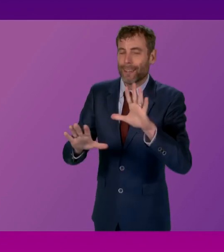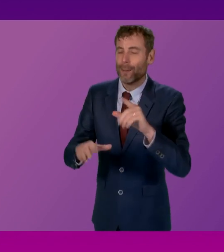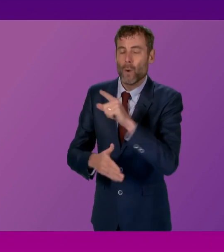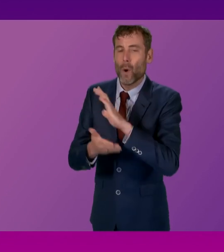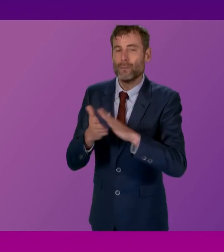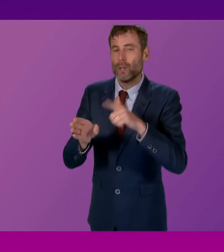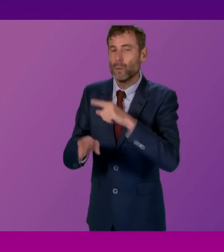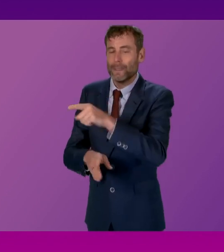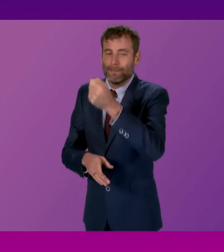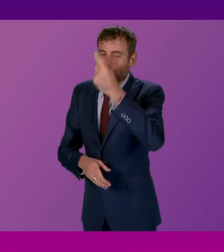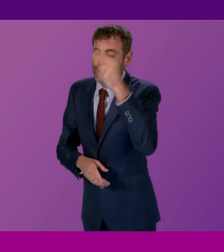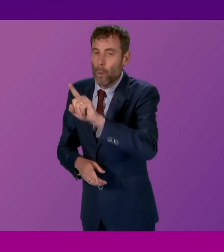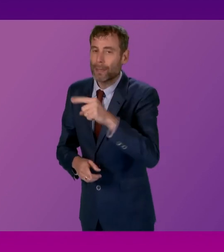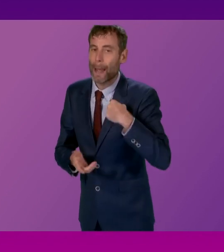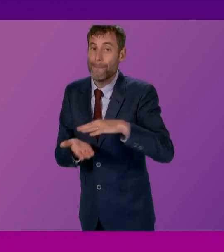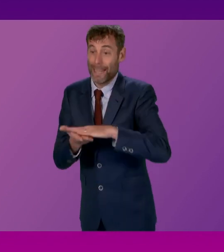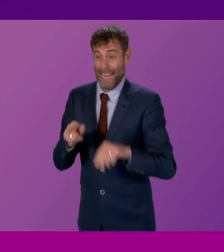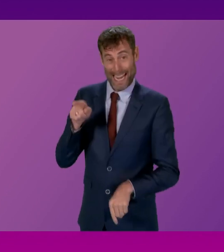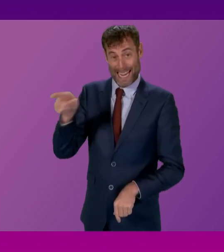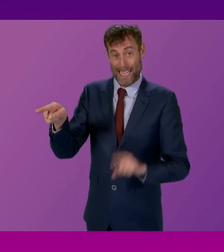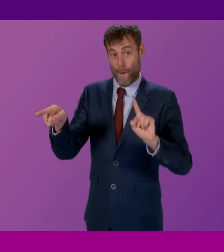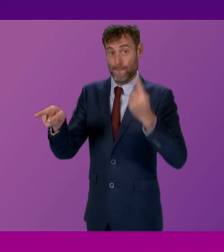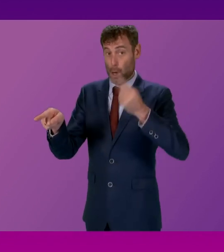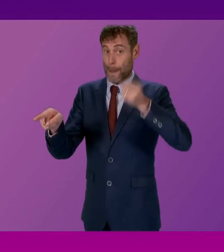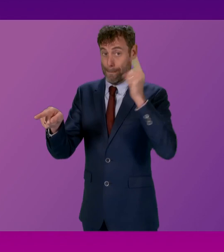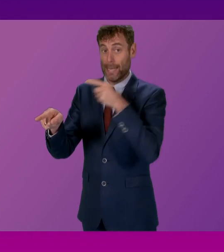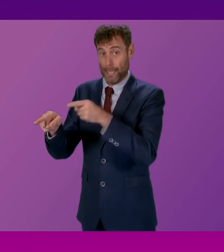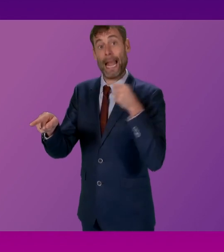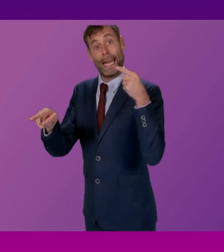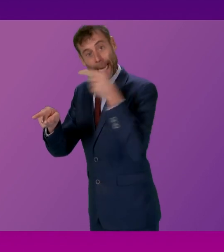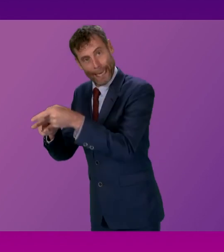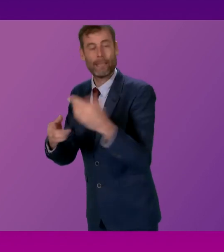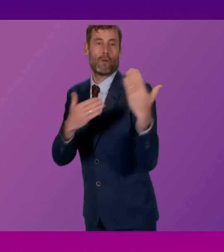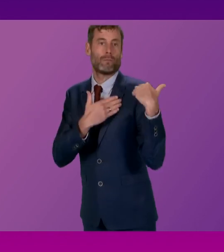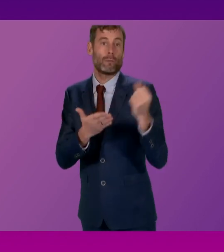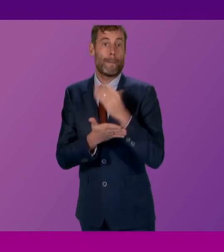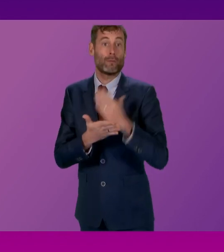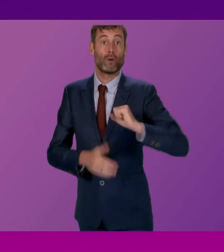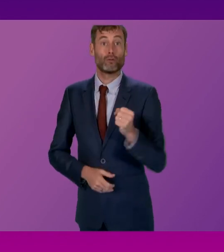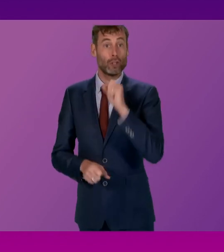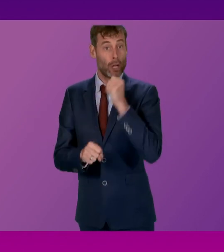He is the First Minister; he is responsible not only for his own actions as an individual but for the actions of the Scottish Government, ministers and officials.